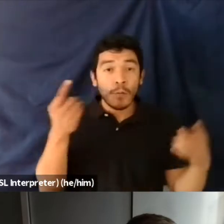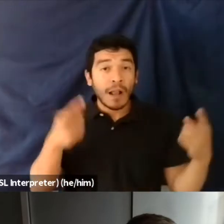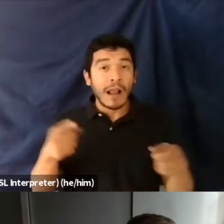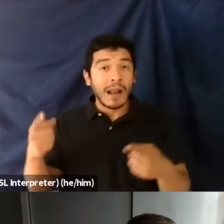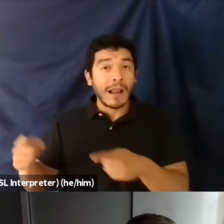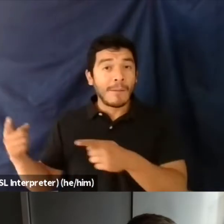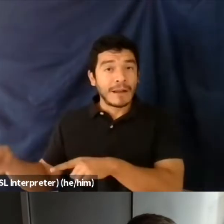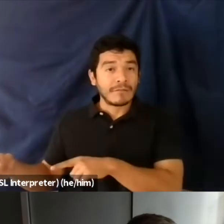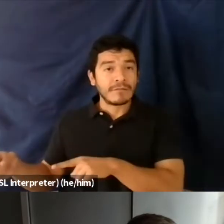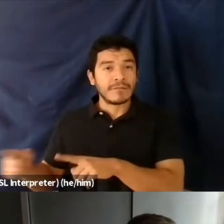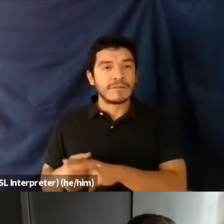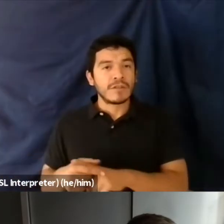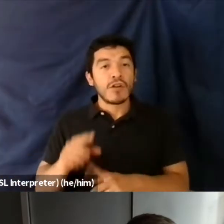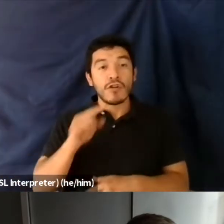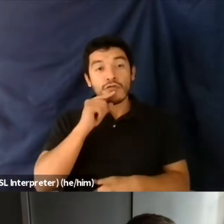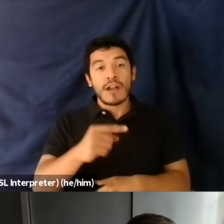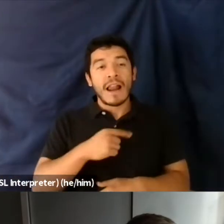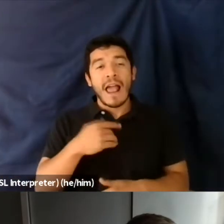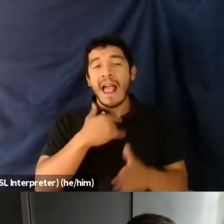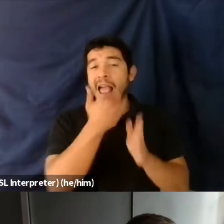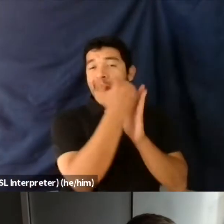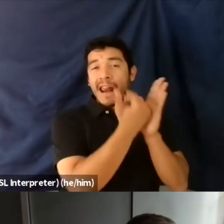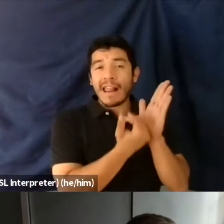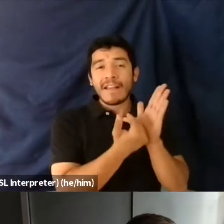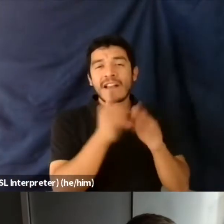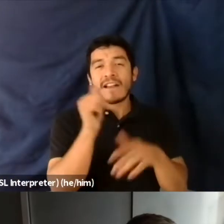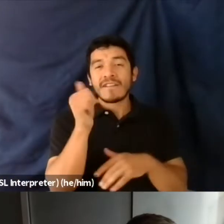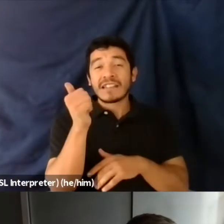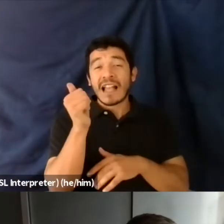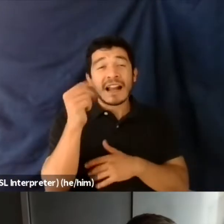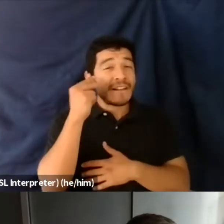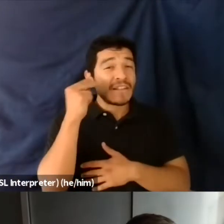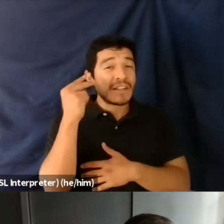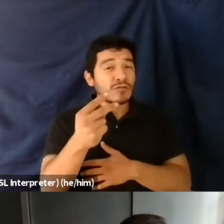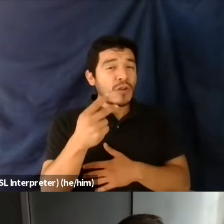And so really I had a list of 10 sort of visuals that I wanted to get.